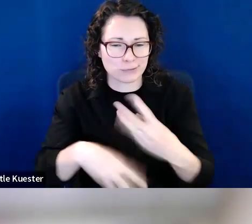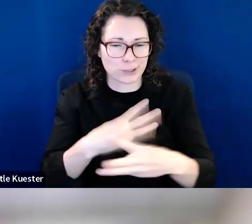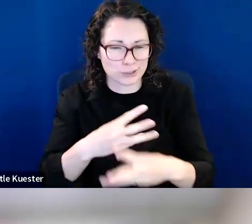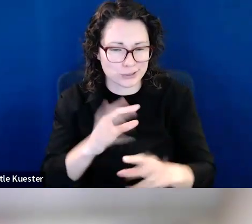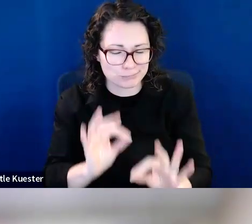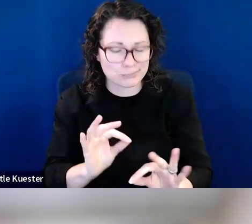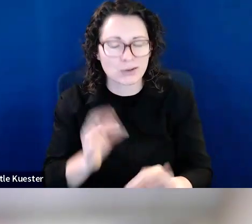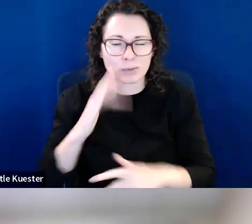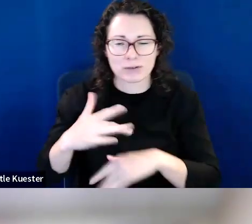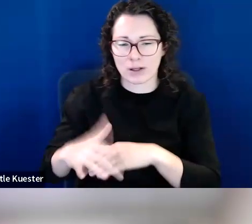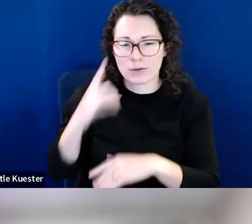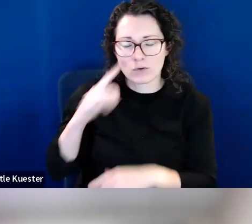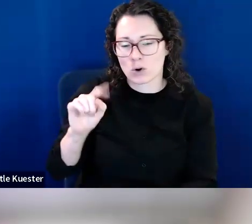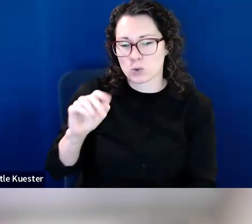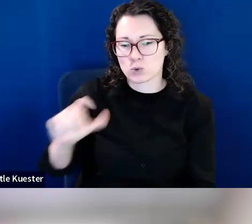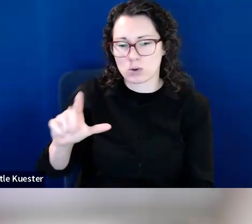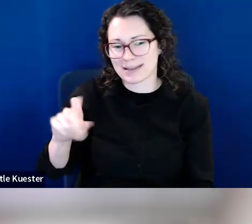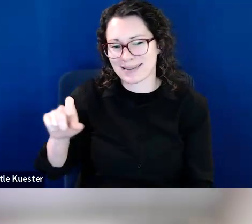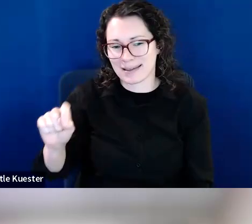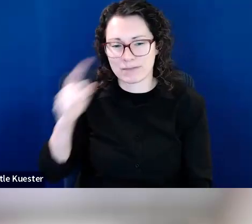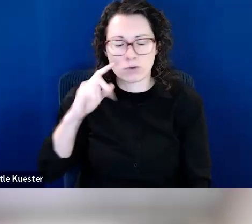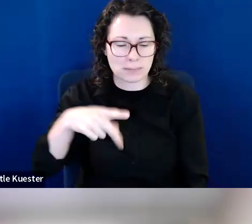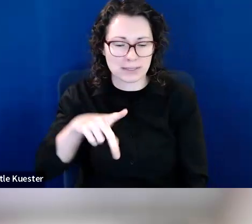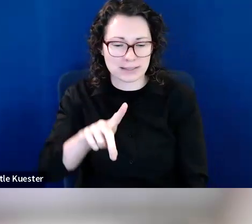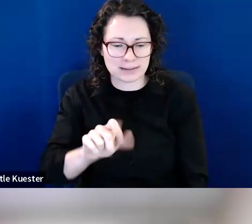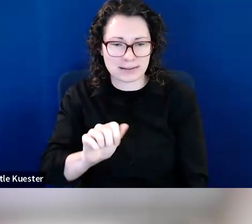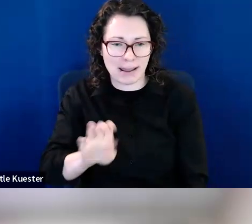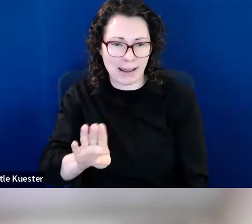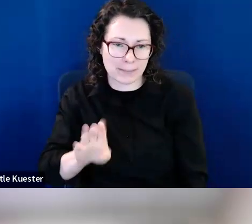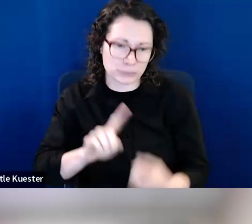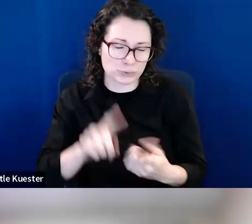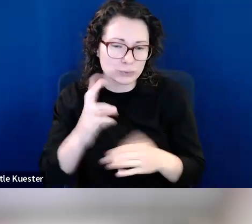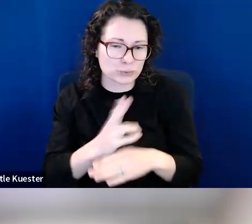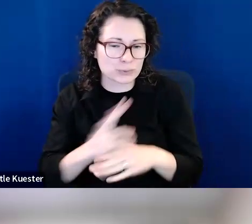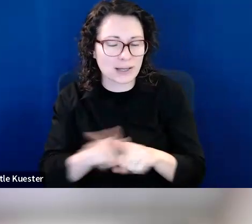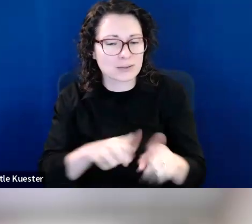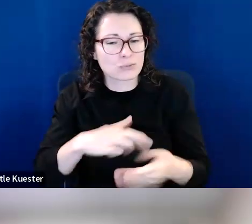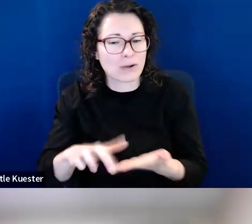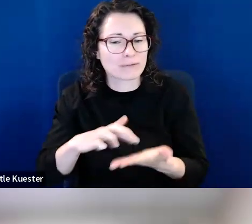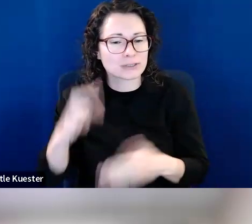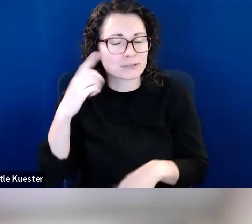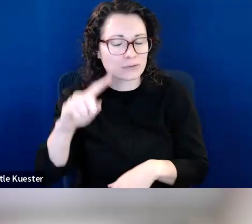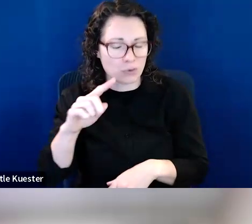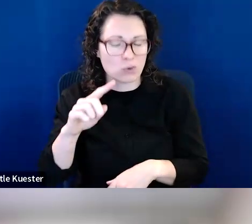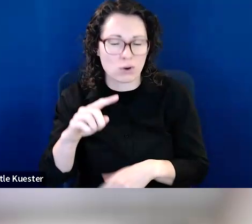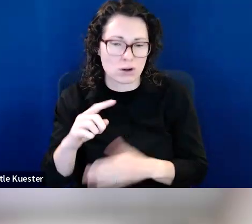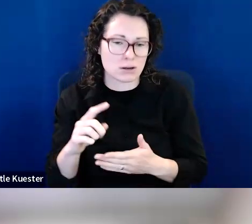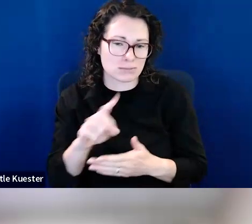as a toolkit for PDABS to reference in um patientf facing uh data collection for prescription drugs.